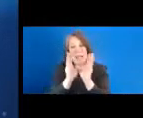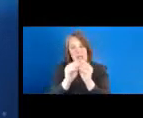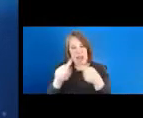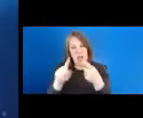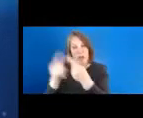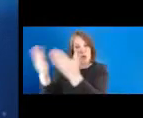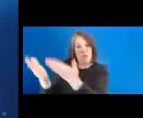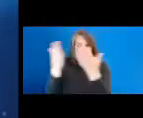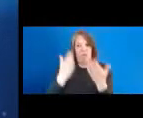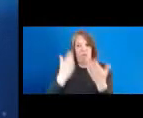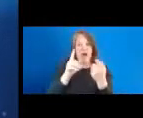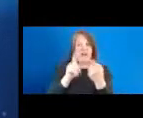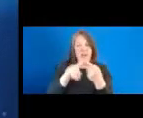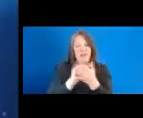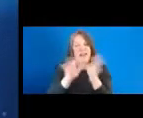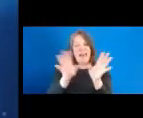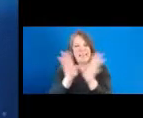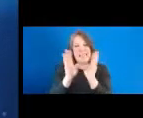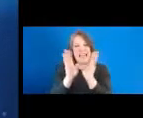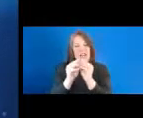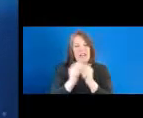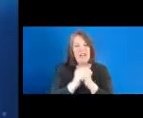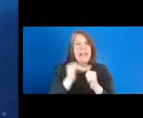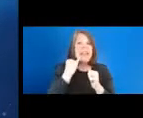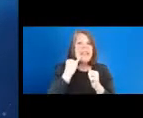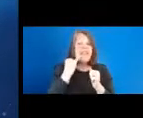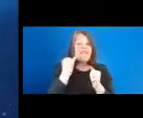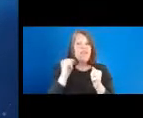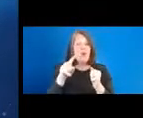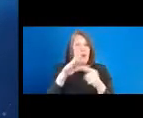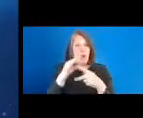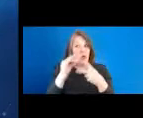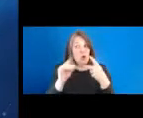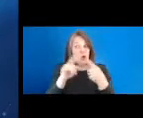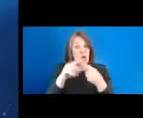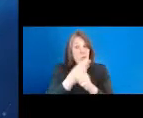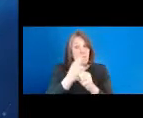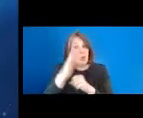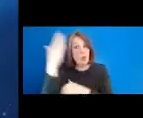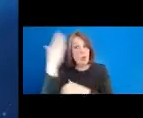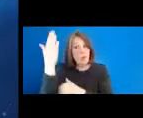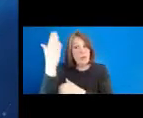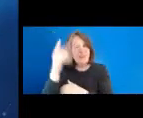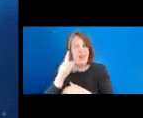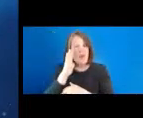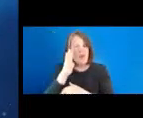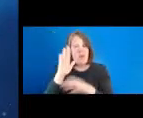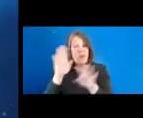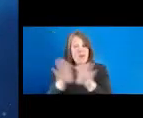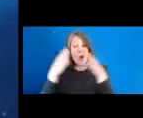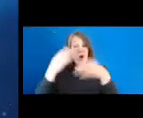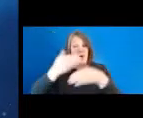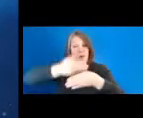session, if you choose to use your presentation, you will just open a window in your browser